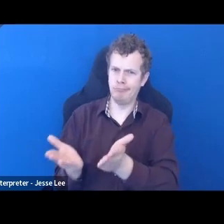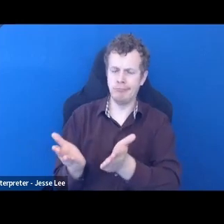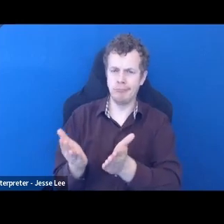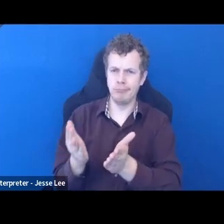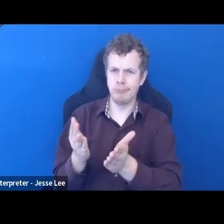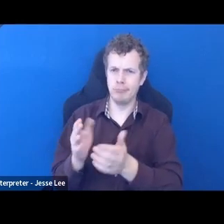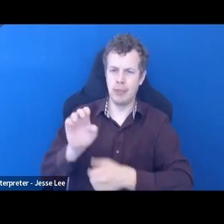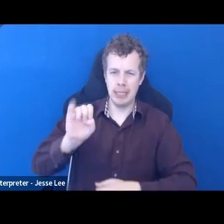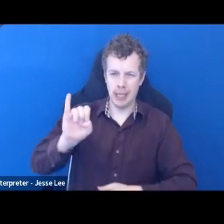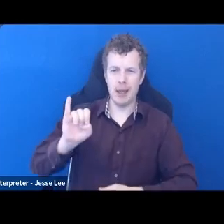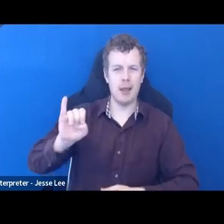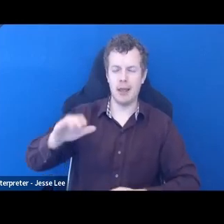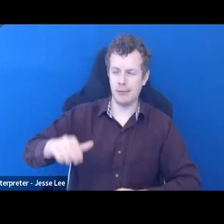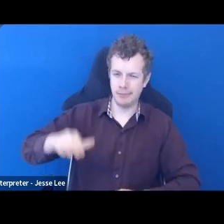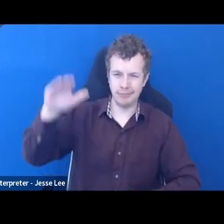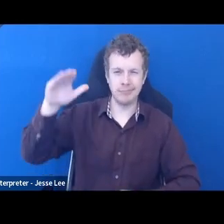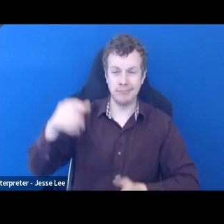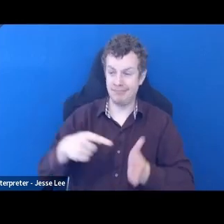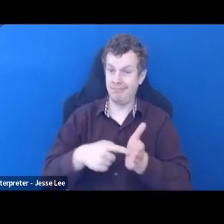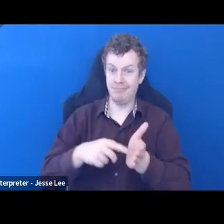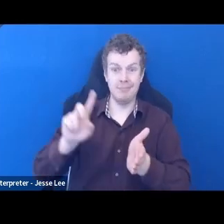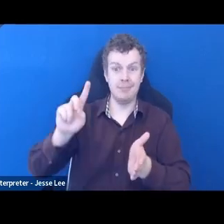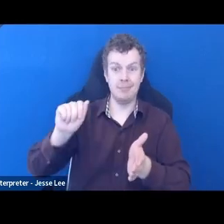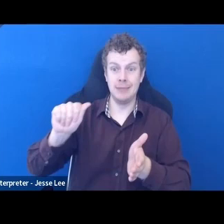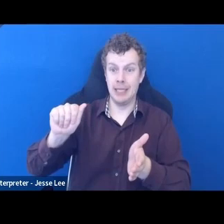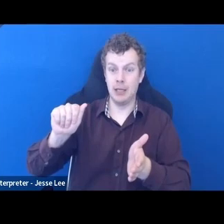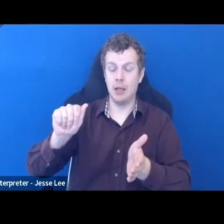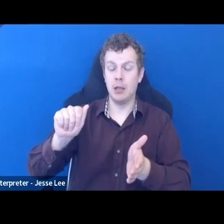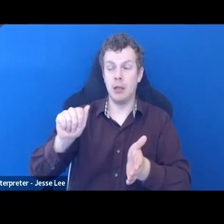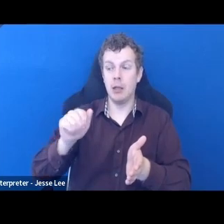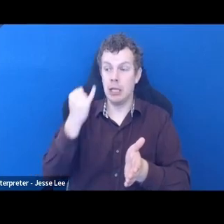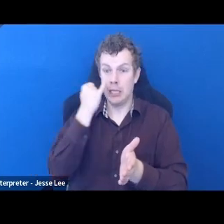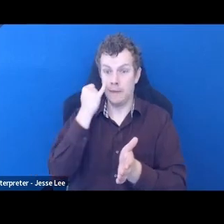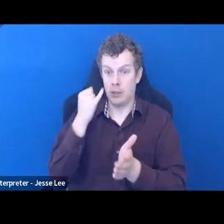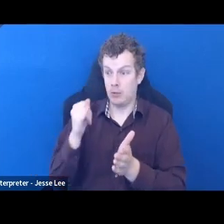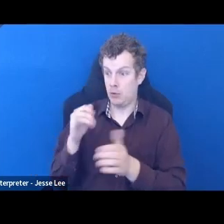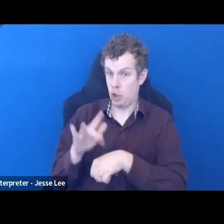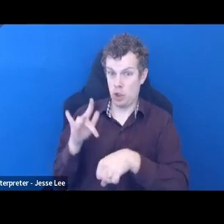So we know there's data showing that if we identify early on and the family wants